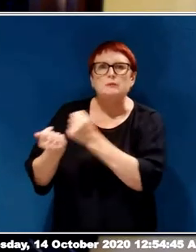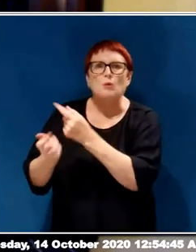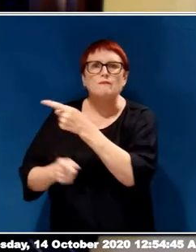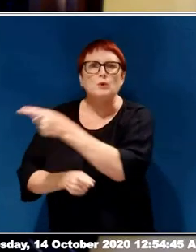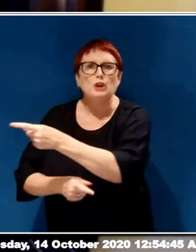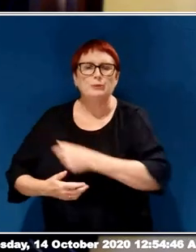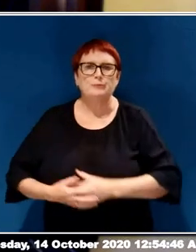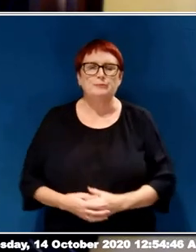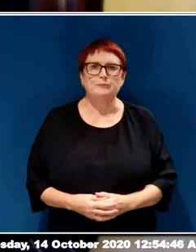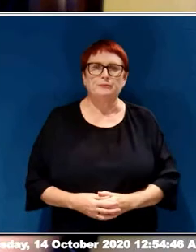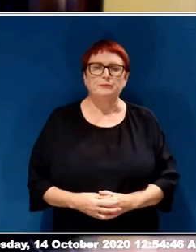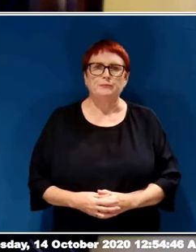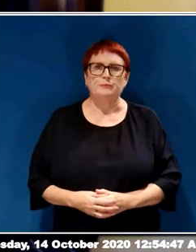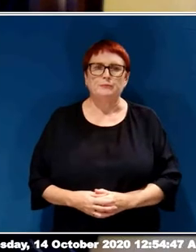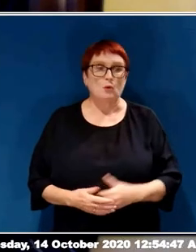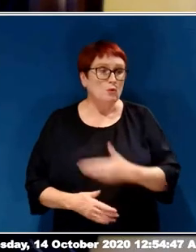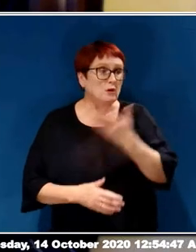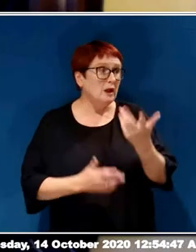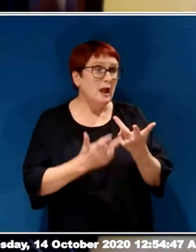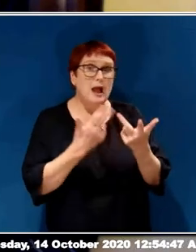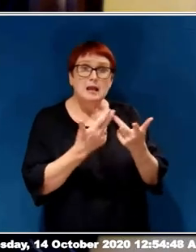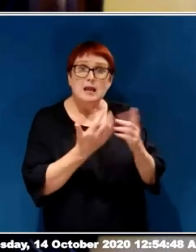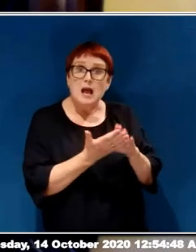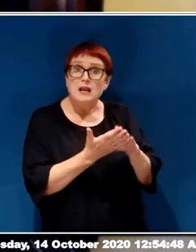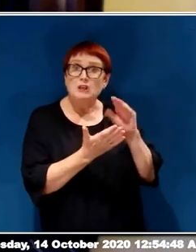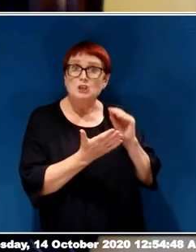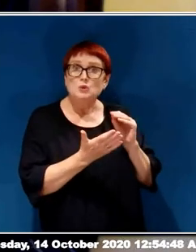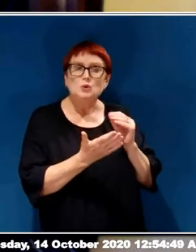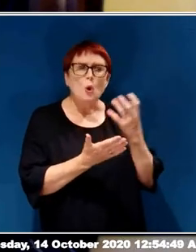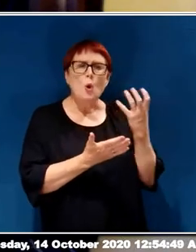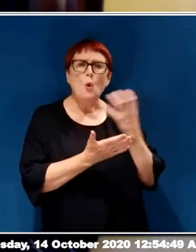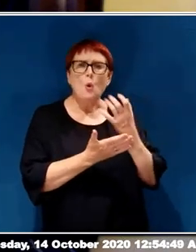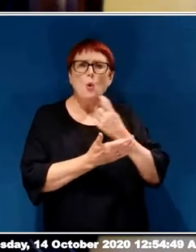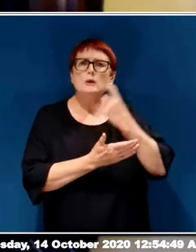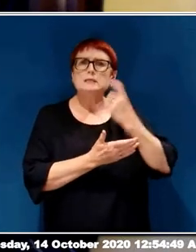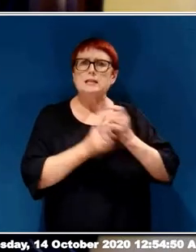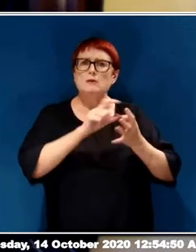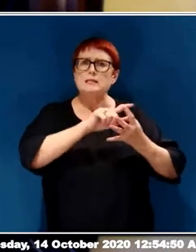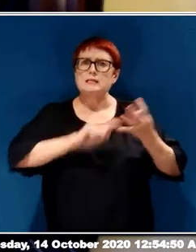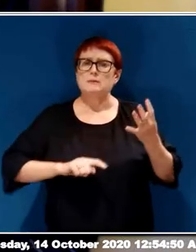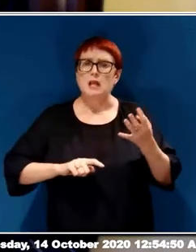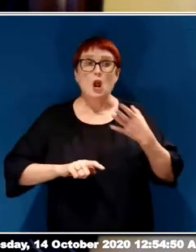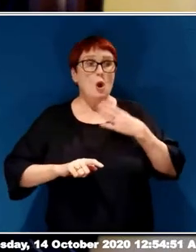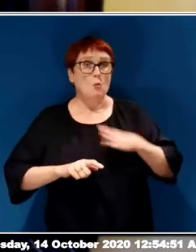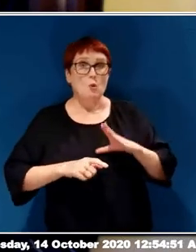in their local mainstream school, that school may say, "Look, we don't really